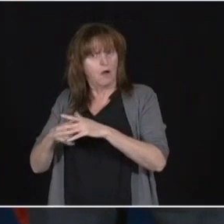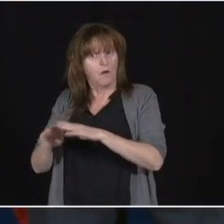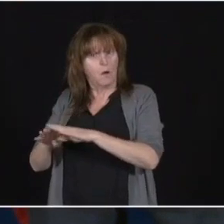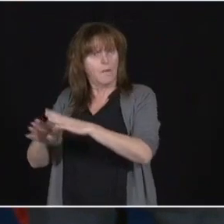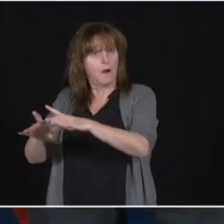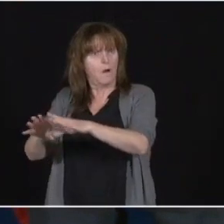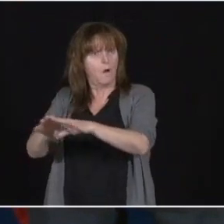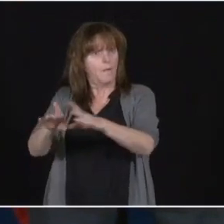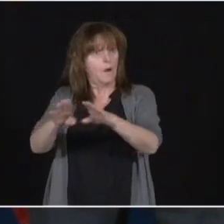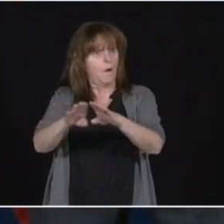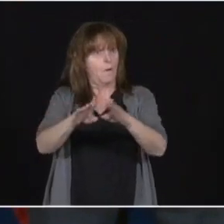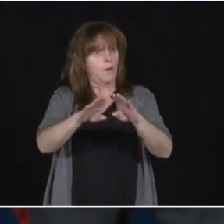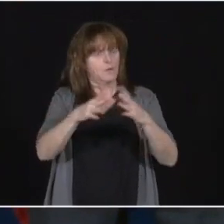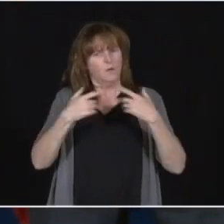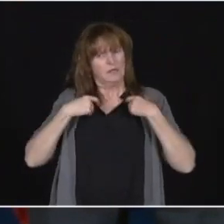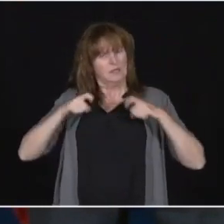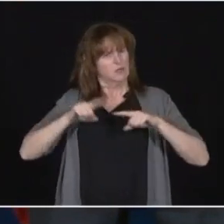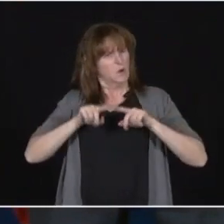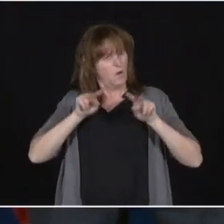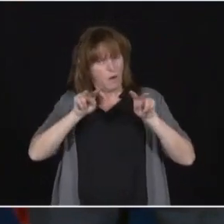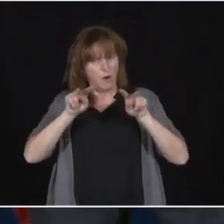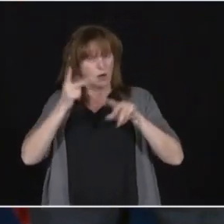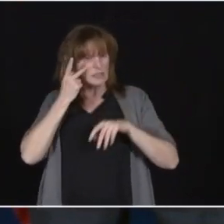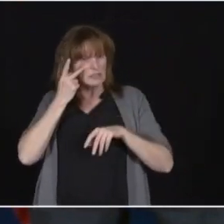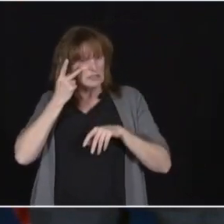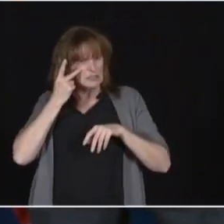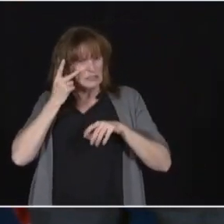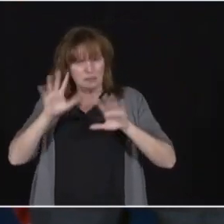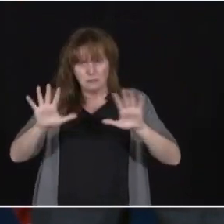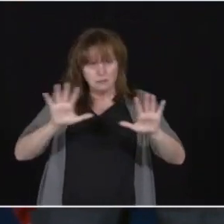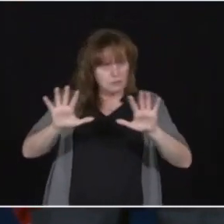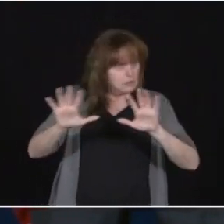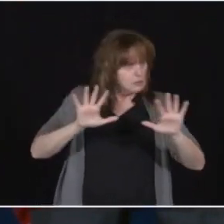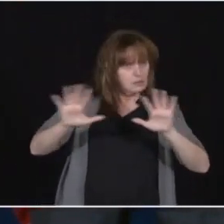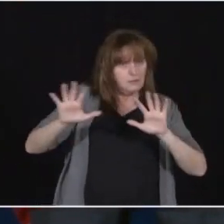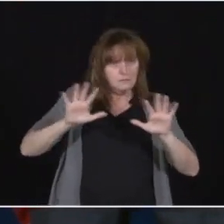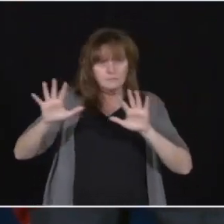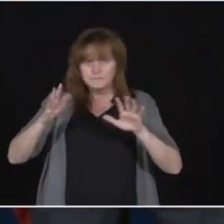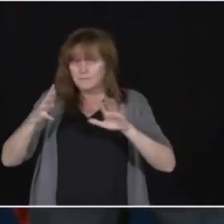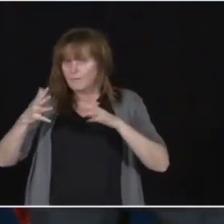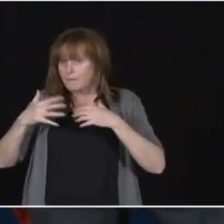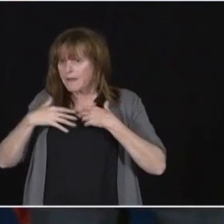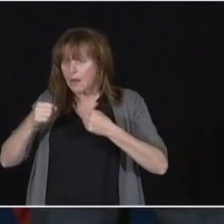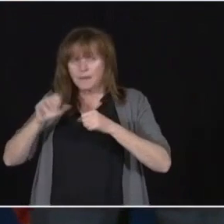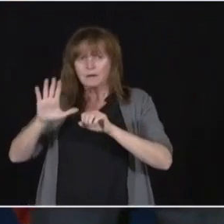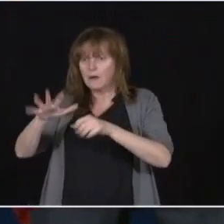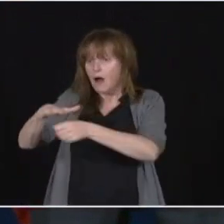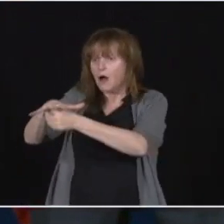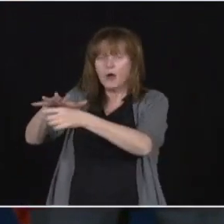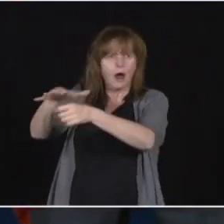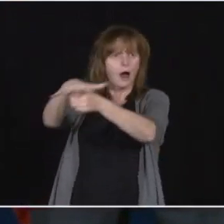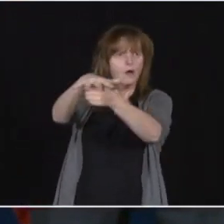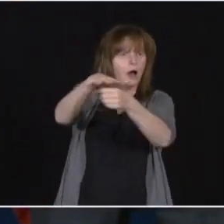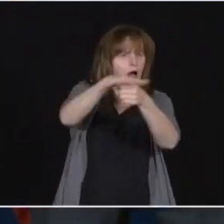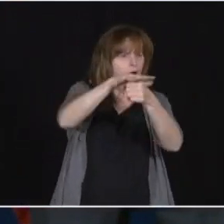through communities that we know are very vulnerable to COVID-19